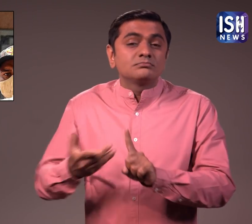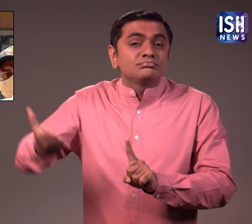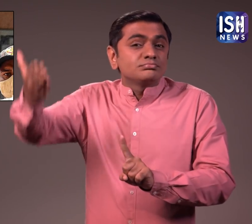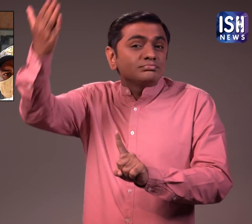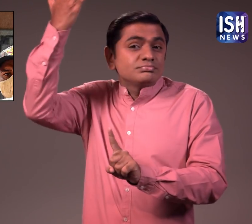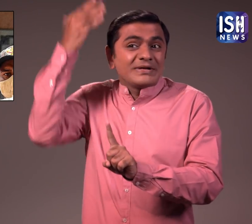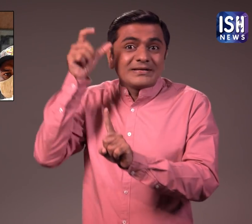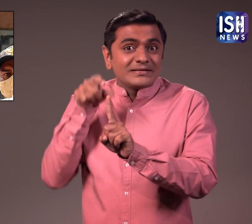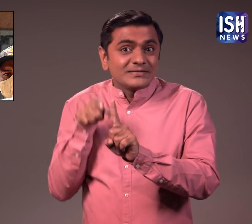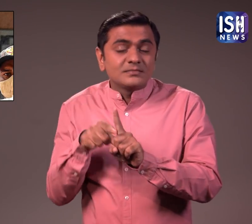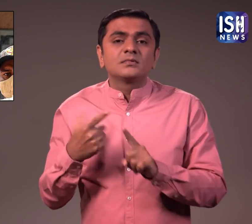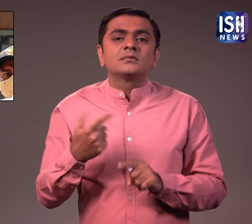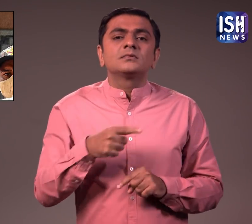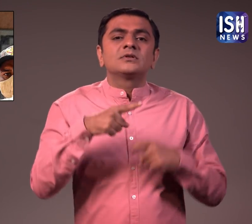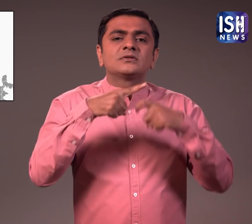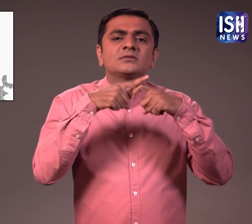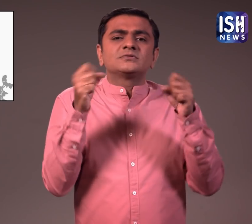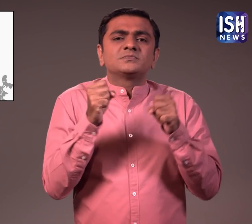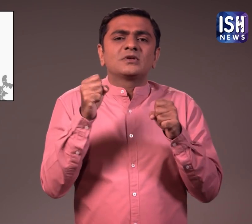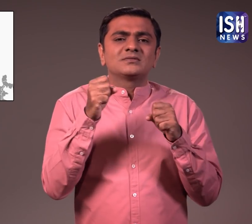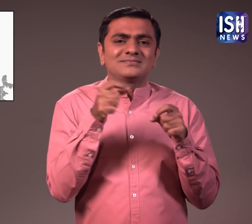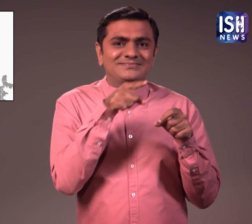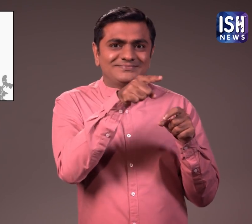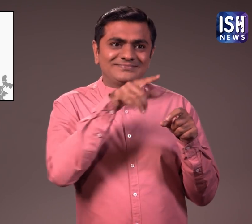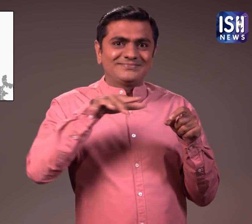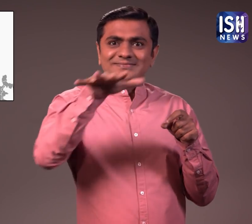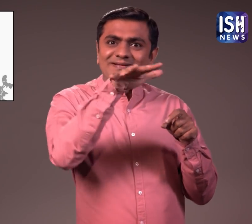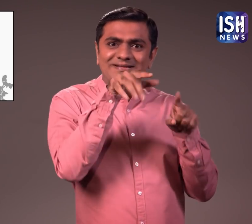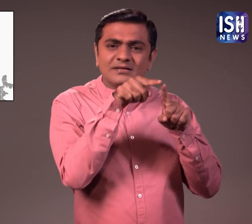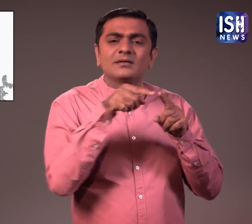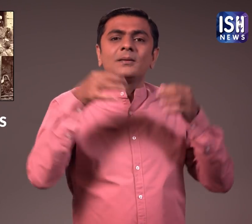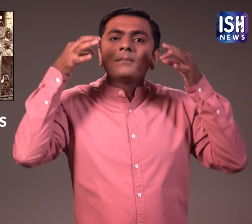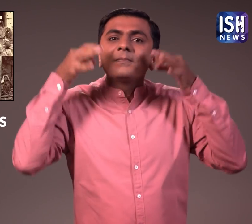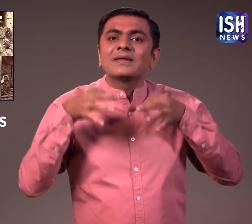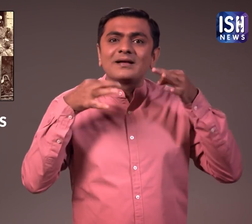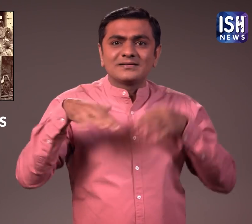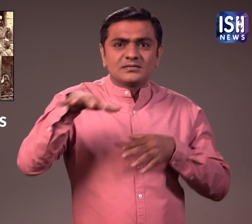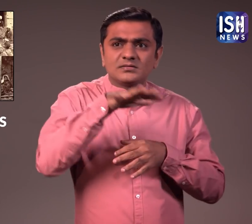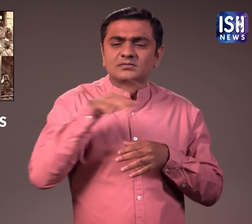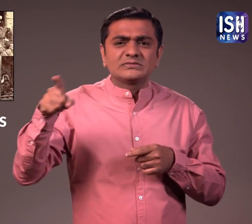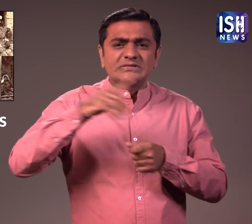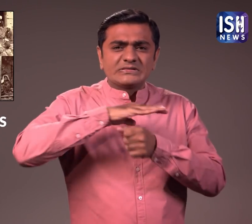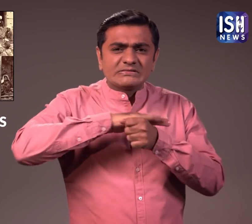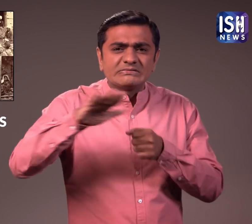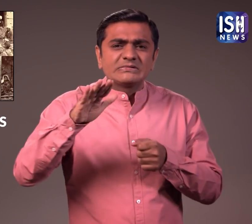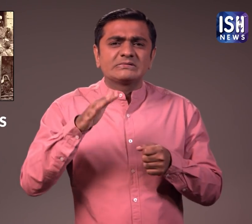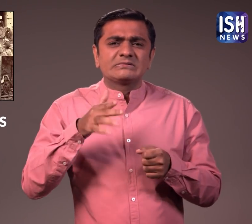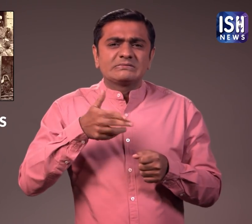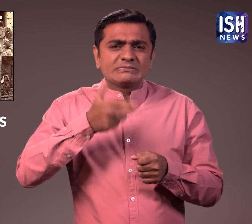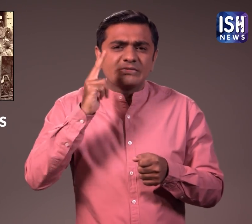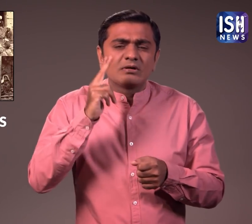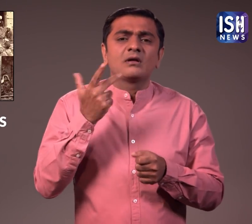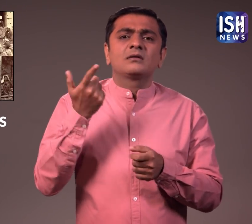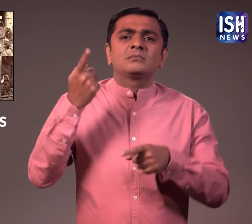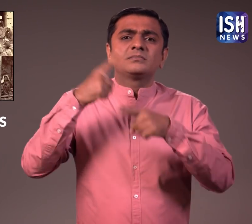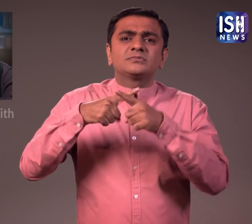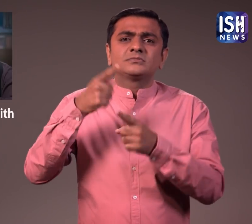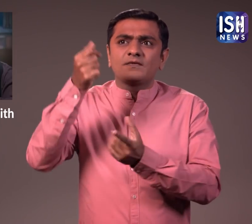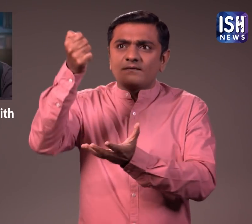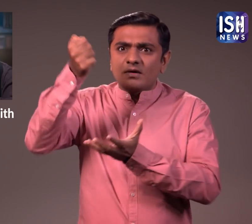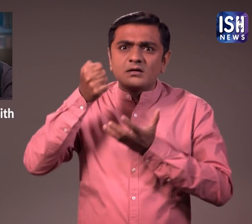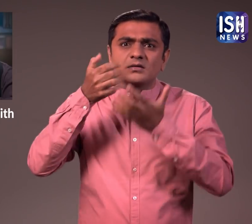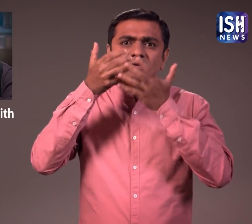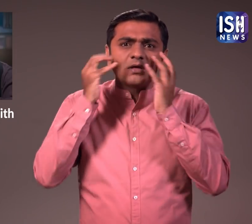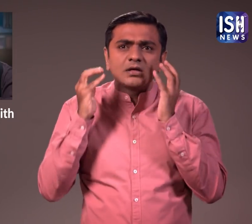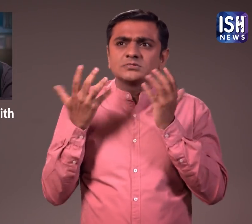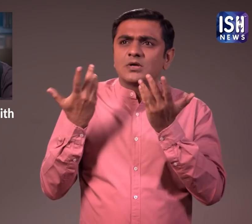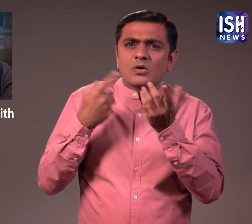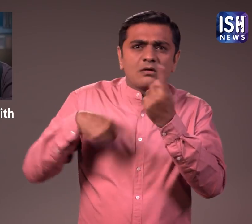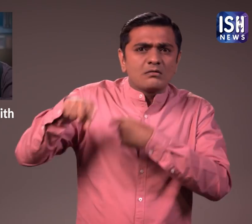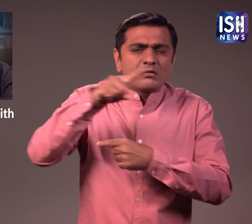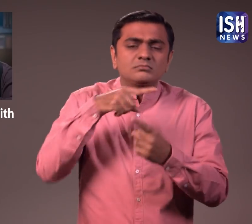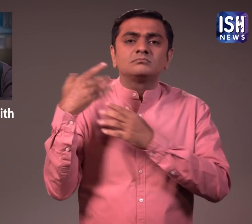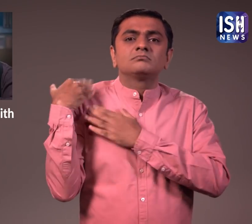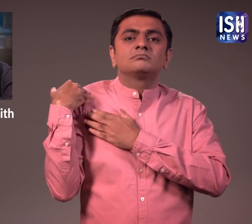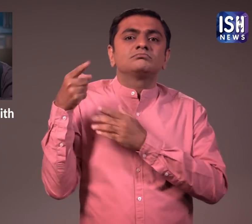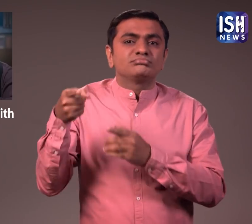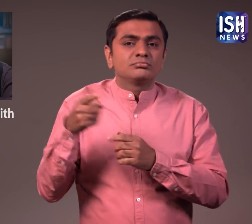The group was responsible for the genocide of Kashmiri Pandits. He was also invovled in terror financing.